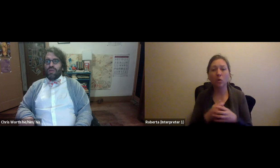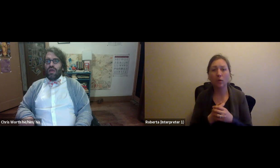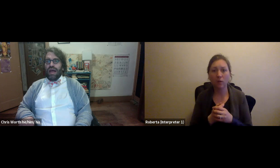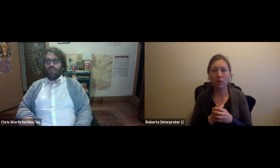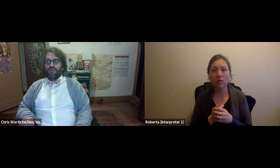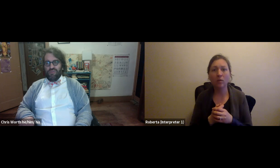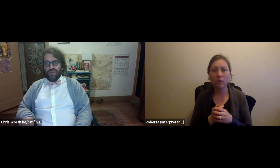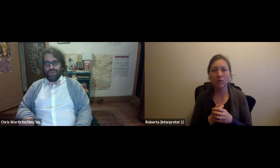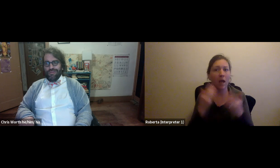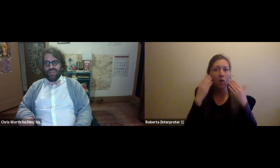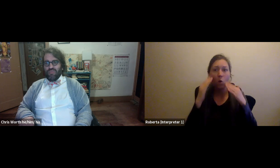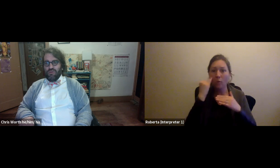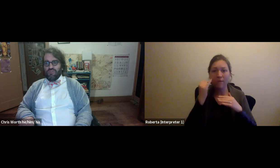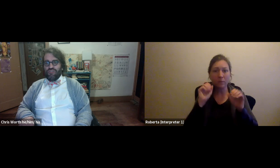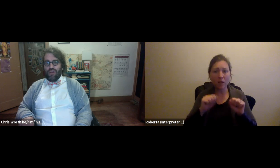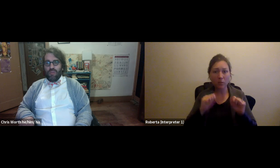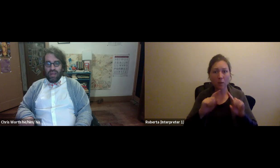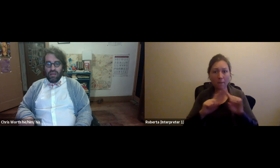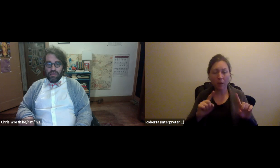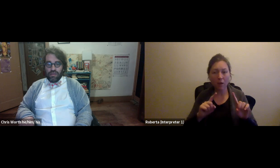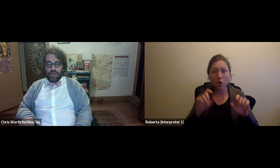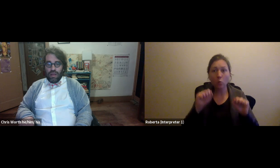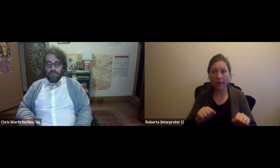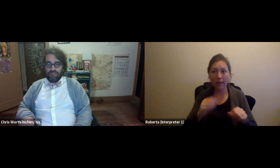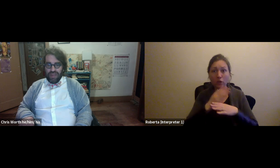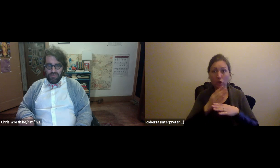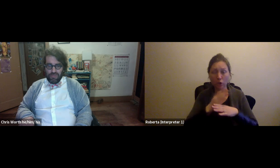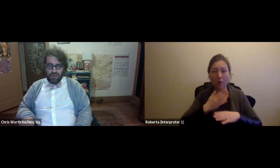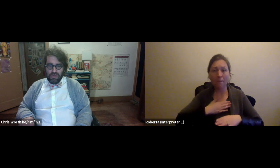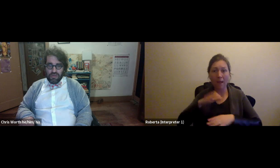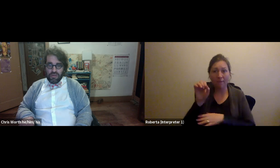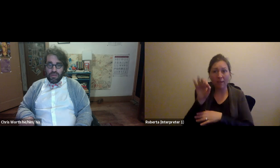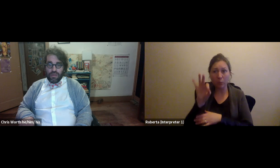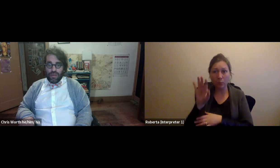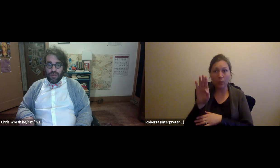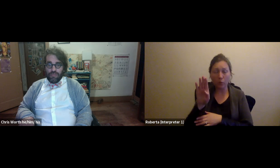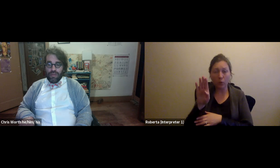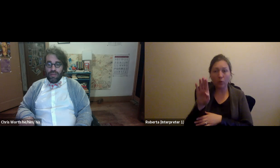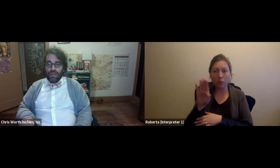I don't know if you can do this but you can share my Facebook. >> KATIE Okay let me find it real